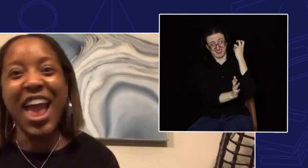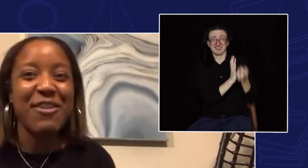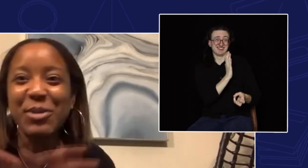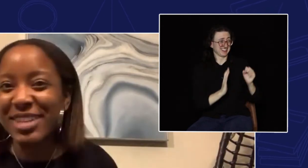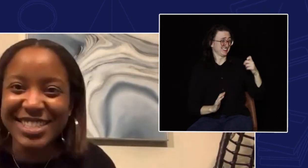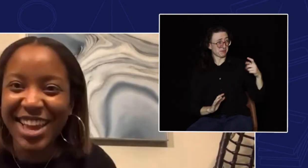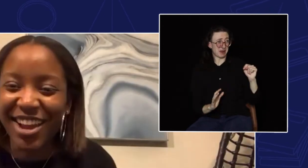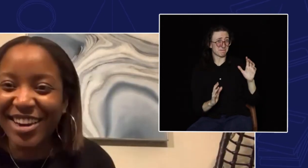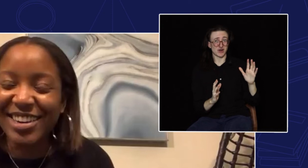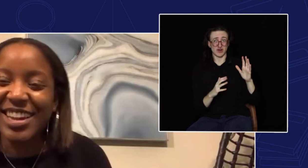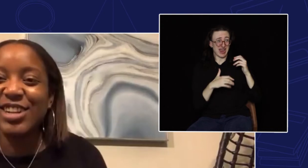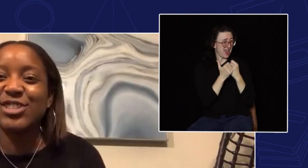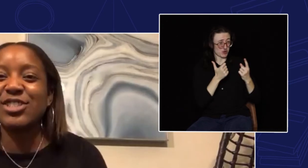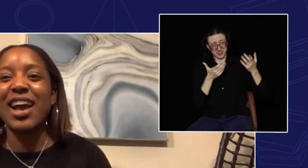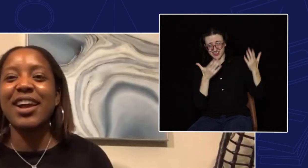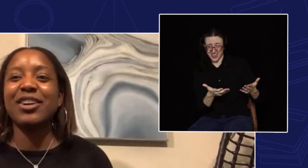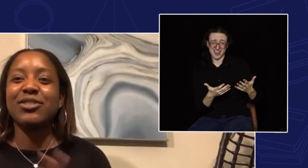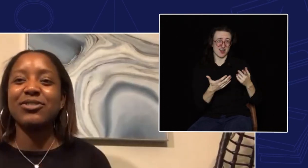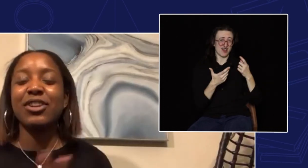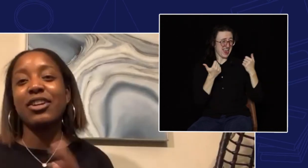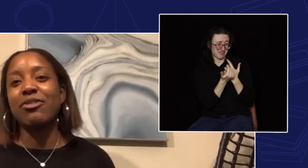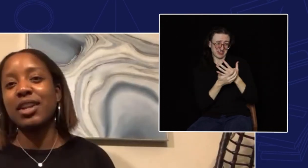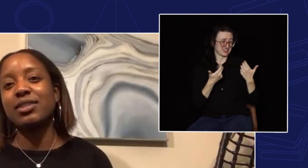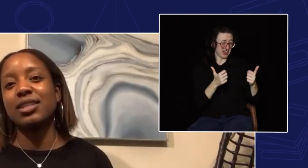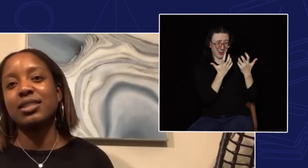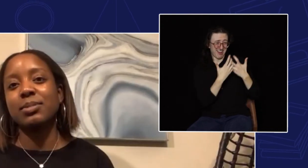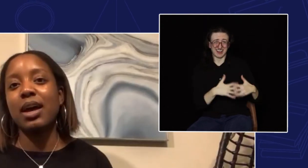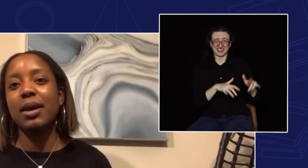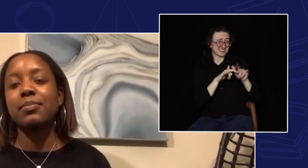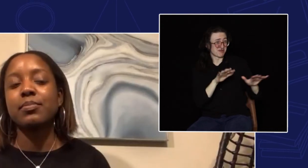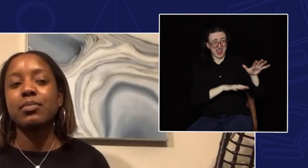Everyone is there, and you're just trying to figure out everything else at the same time.